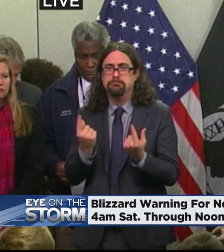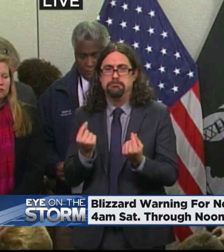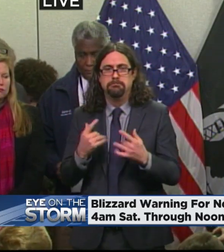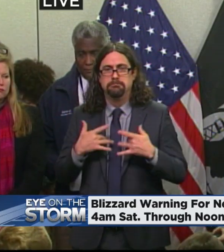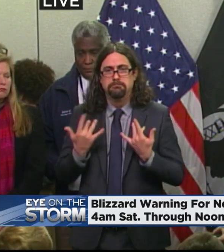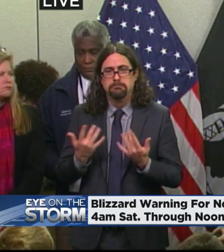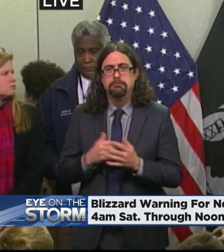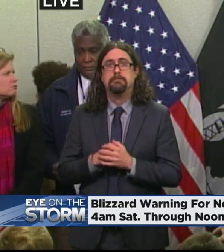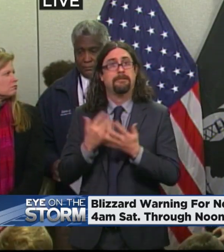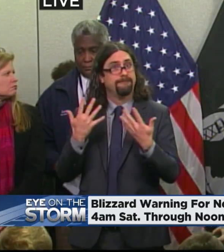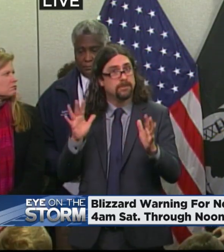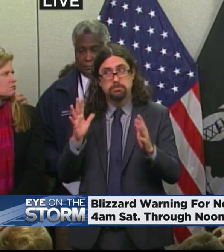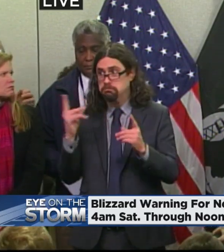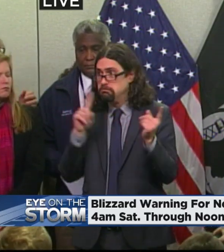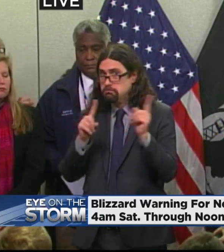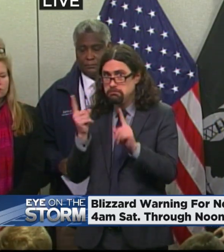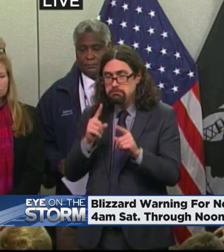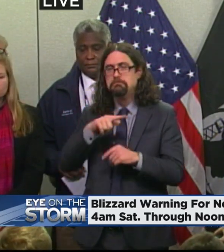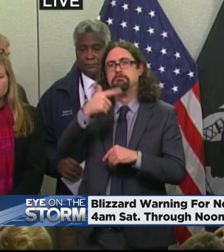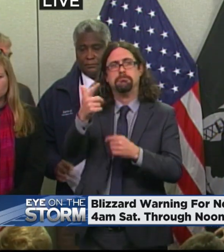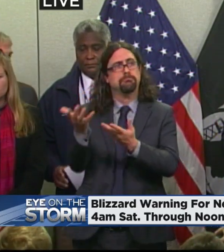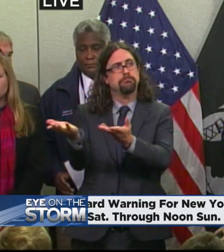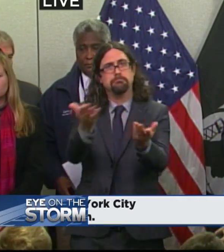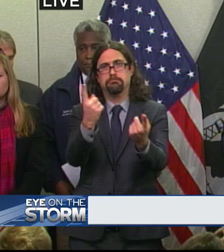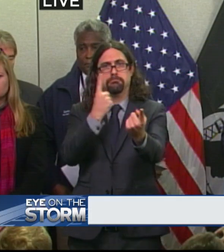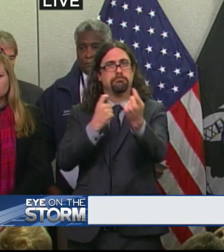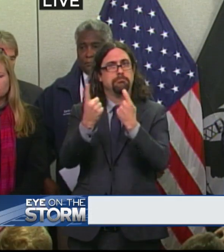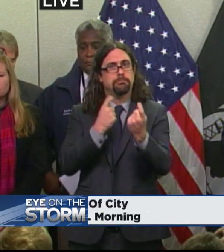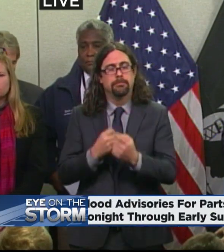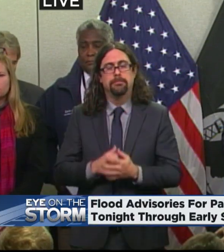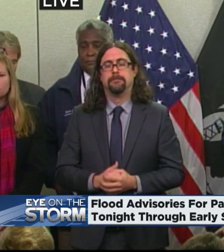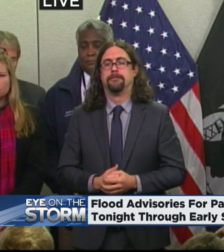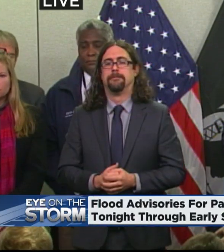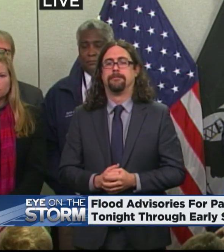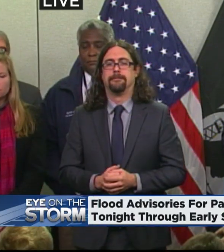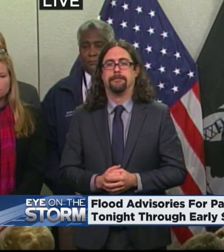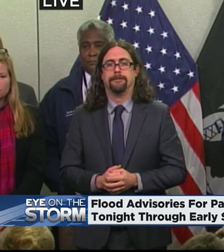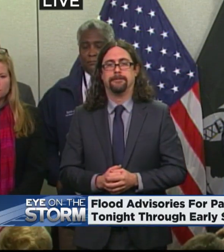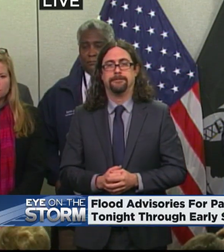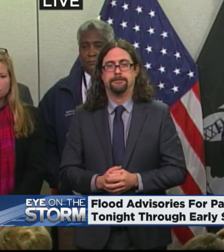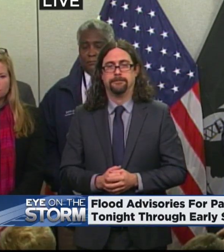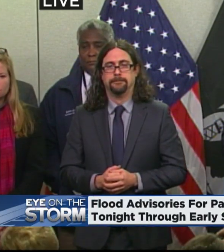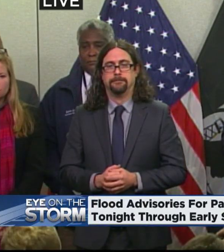YOU ARE GOING TO HEAR FROM A COUPLE OF THEM IN A MOMENT. YOU WILL HEAR FROM OTHERS AS WE TAKE QUESTIONS.